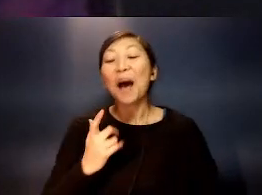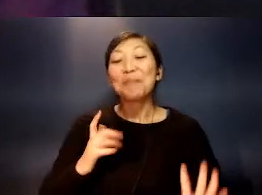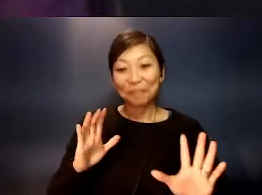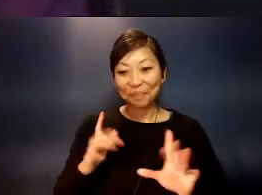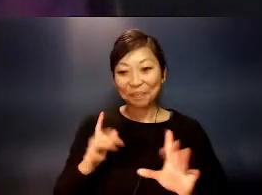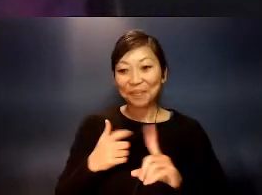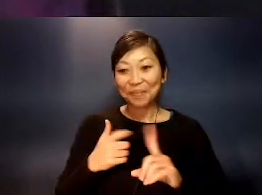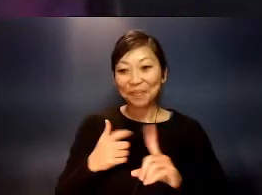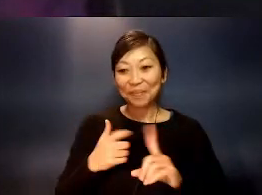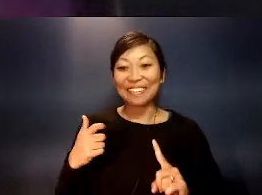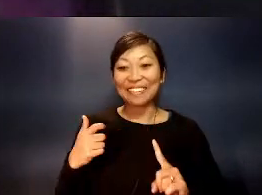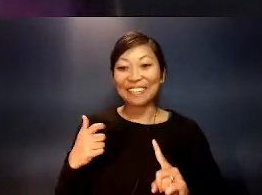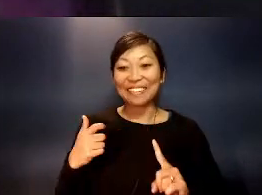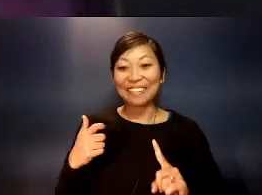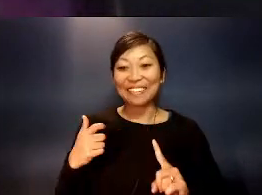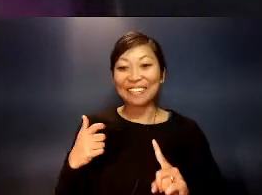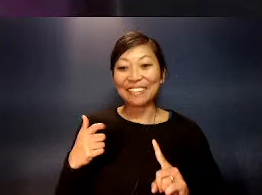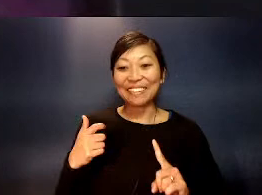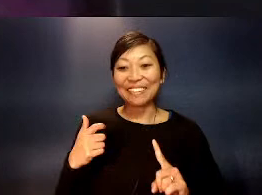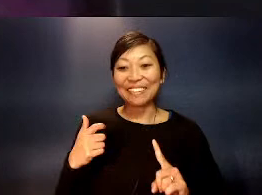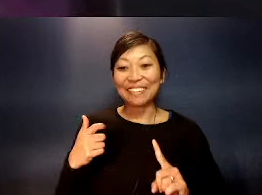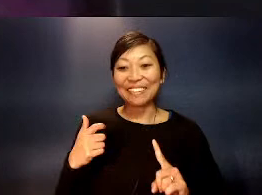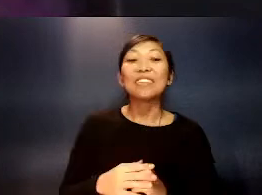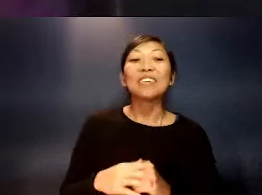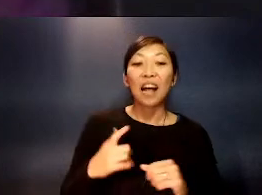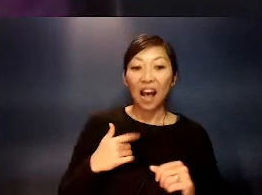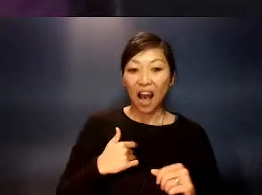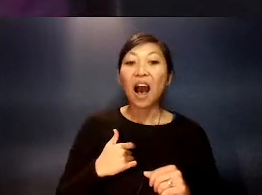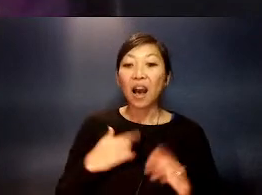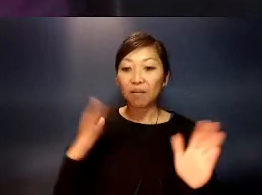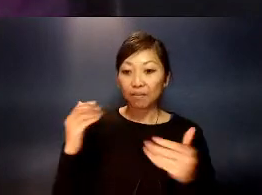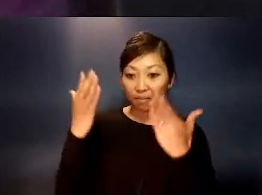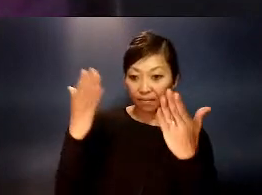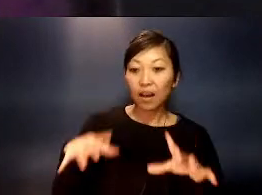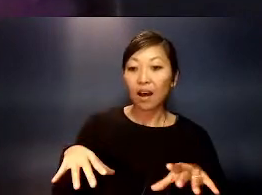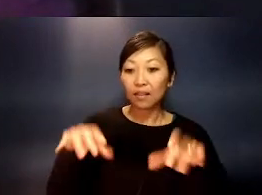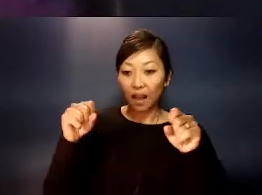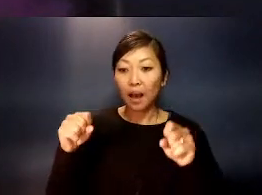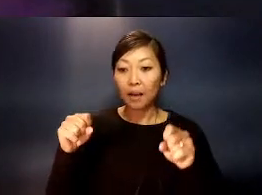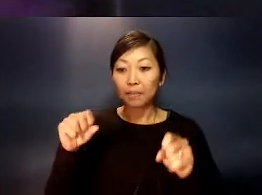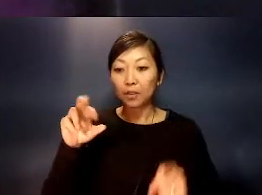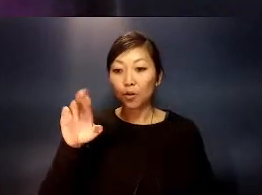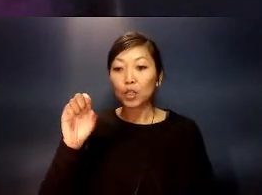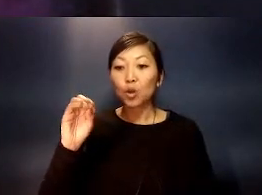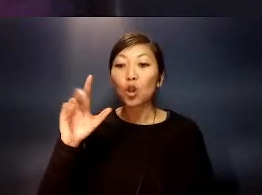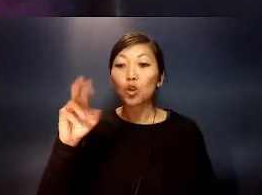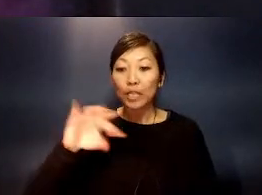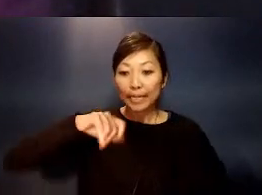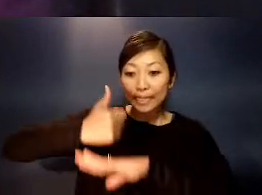CITY COUNCIL AND FIXING THE AMOUNTS TO BE EXPENDED IN THE YEAR 2022. ≫ COUNCIL PRESIDENT BENDER: THANK YOU, COUNCIL MEMBER PALMISANO HAS MOVED THAT ITEM